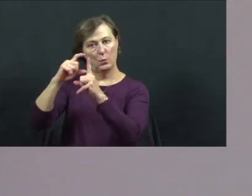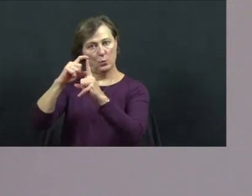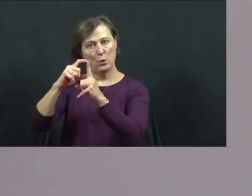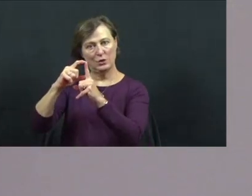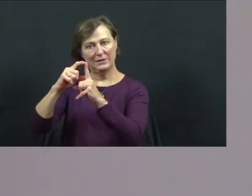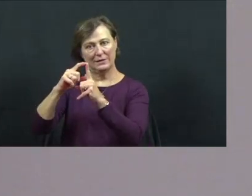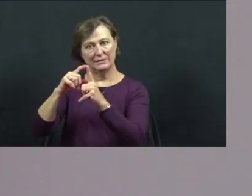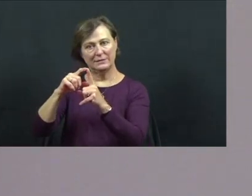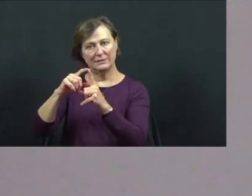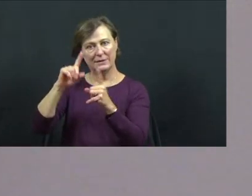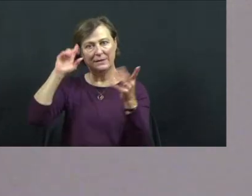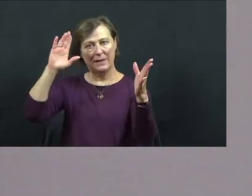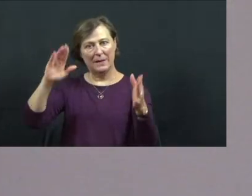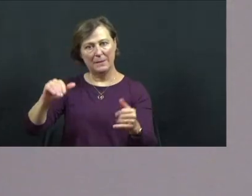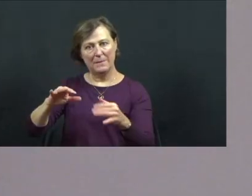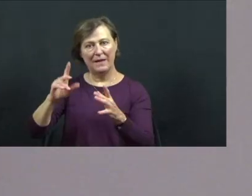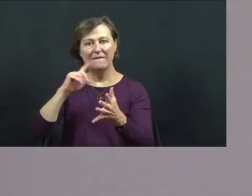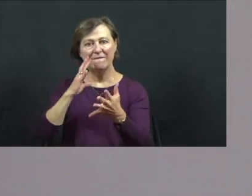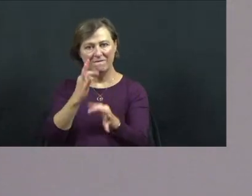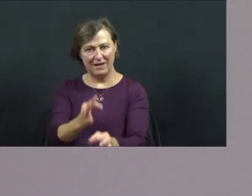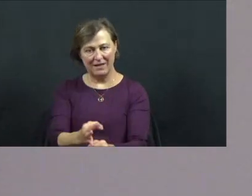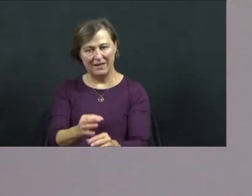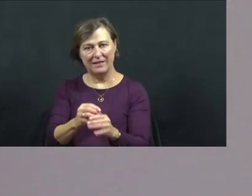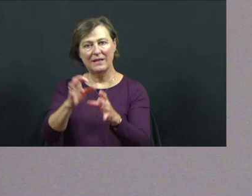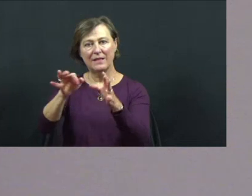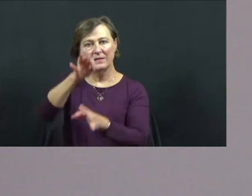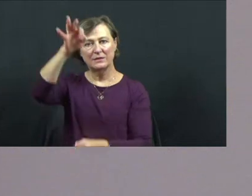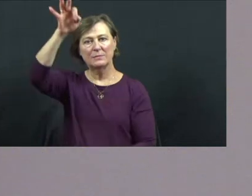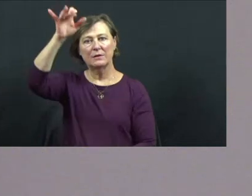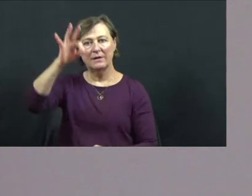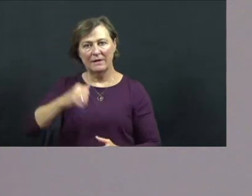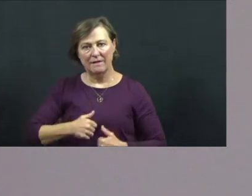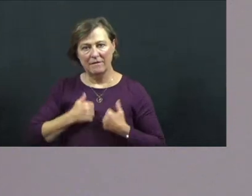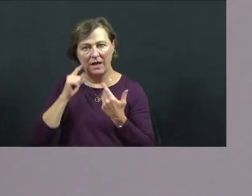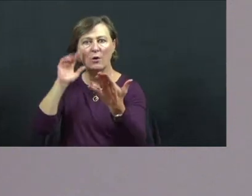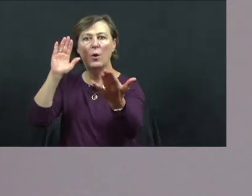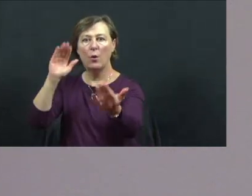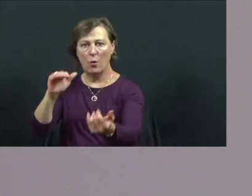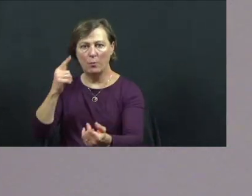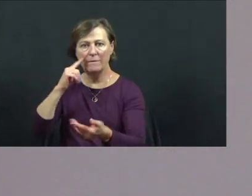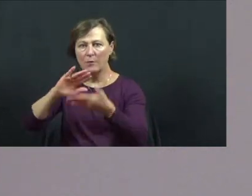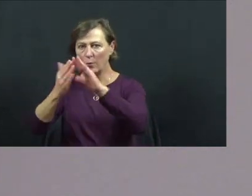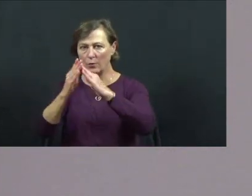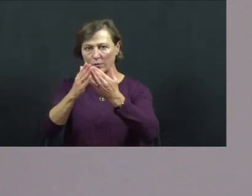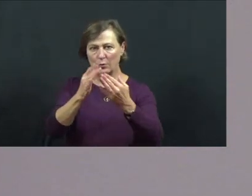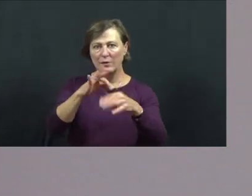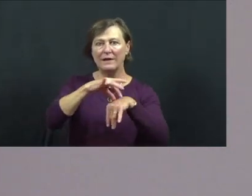"May faith in the spirit of life, hope for the community of earth,